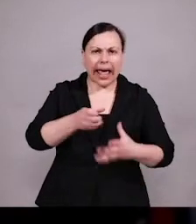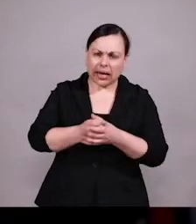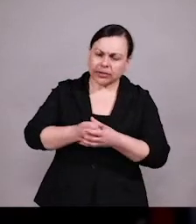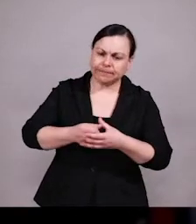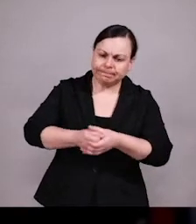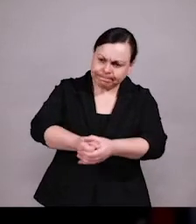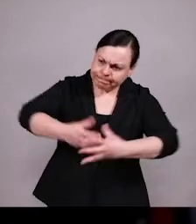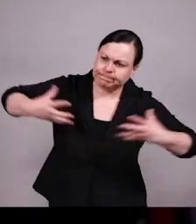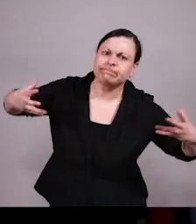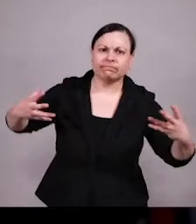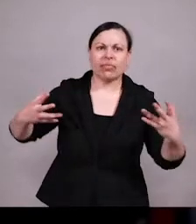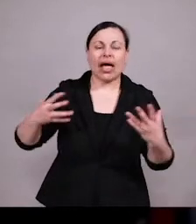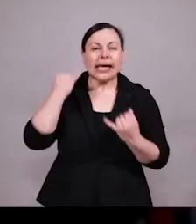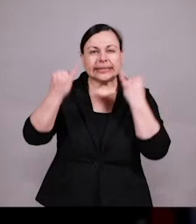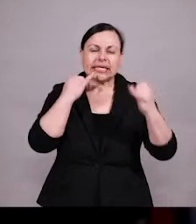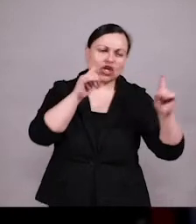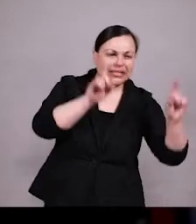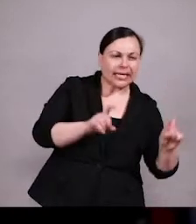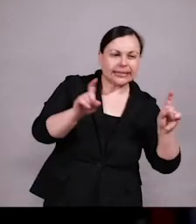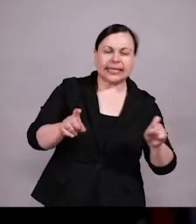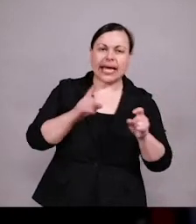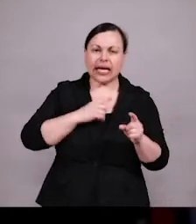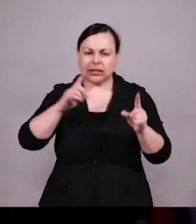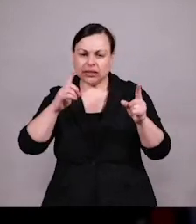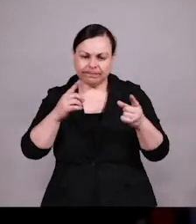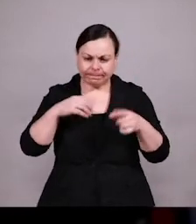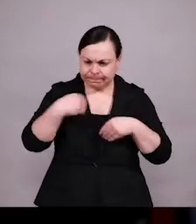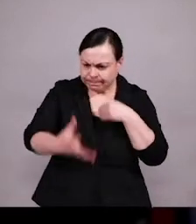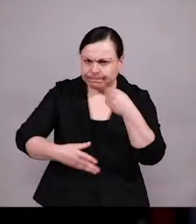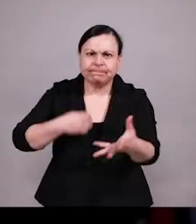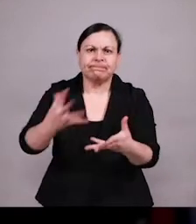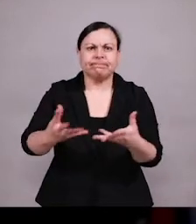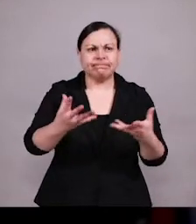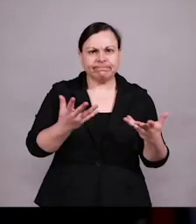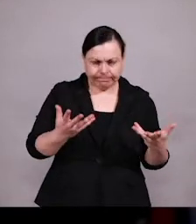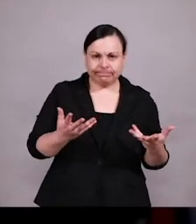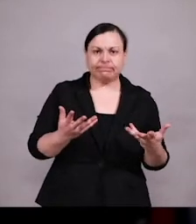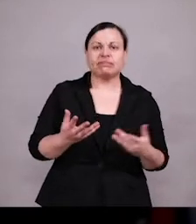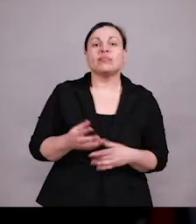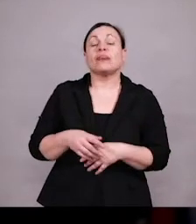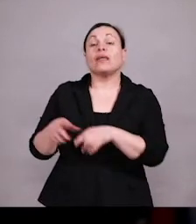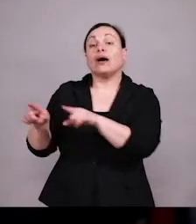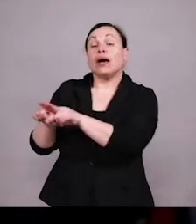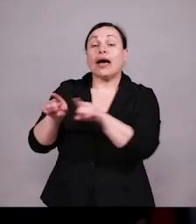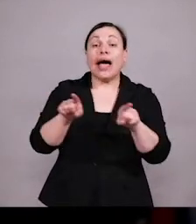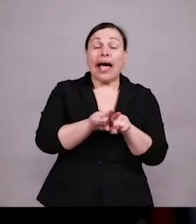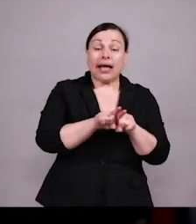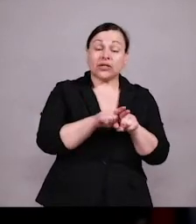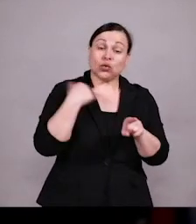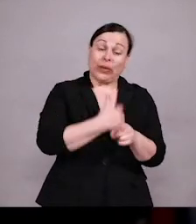and where ideas are tested and put into action. As a result of student engagement, the University